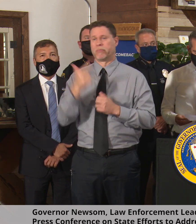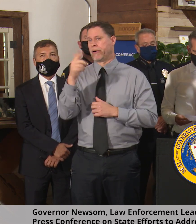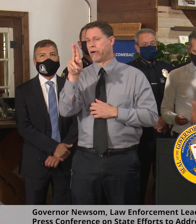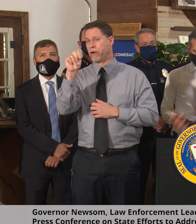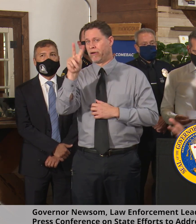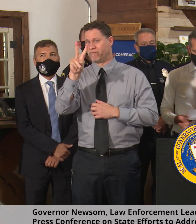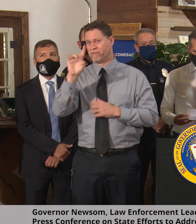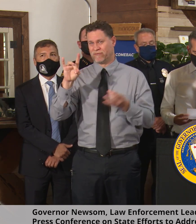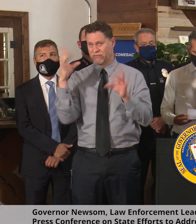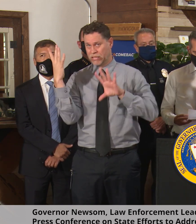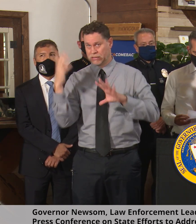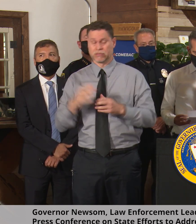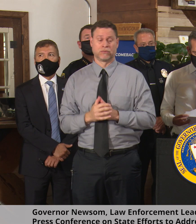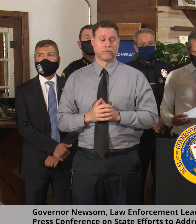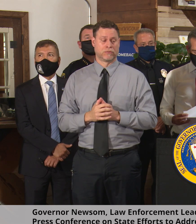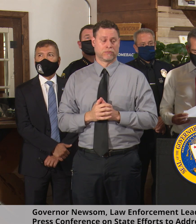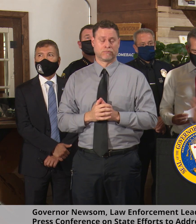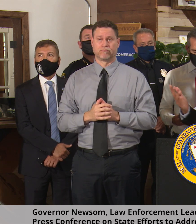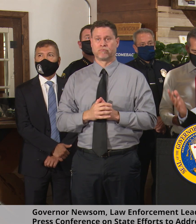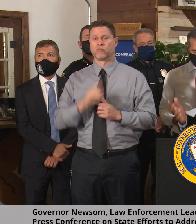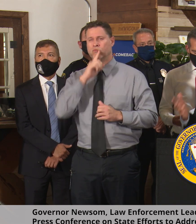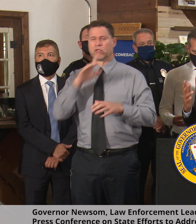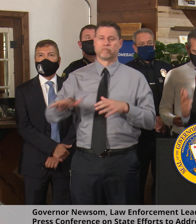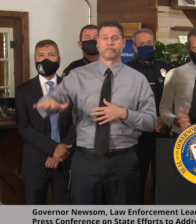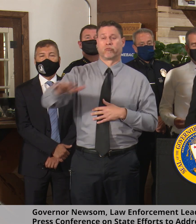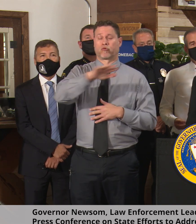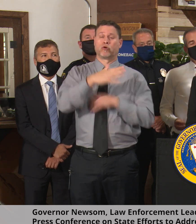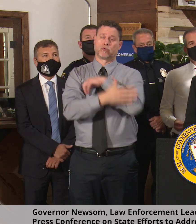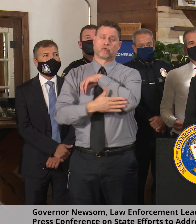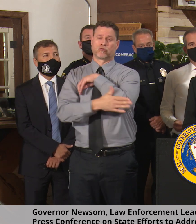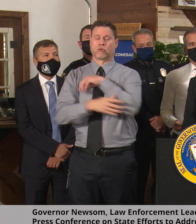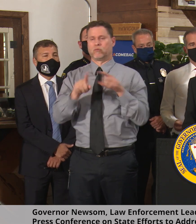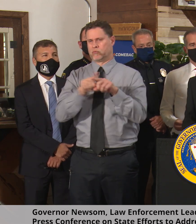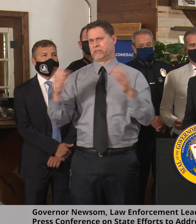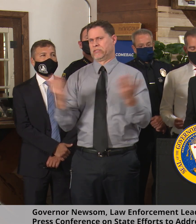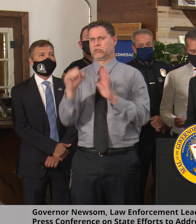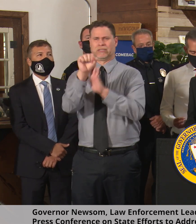gun epidemic that is happening really across the country but also here in the state of California